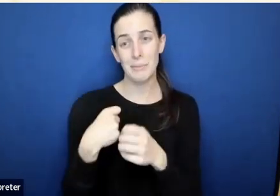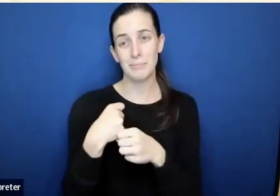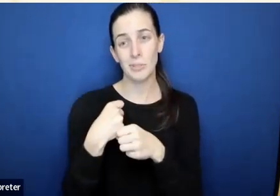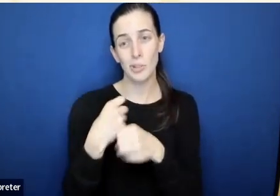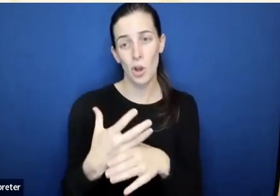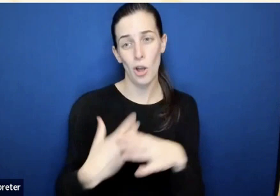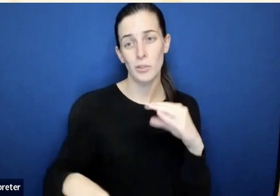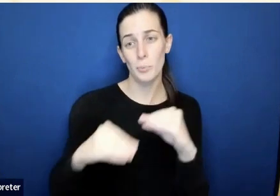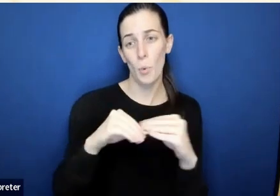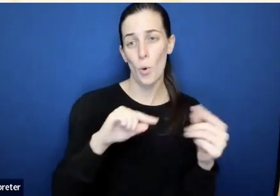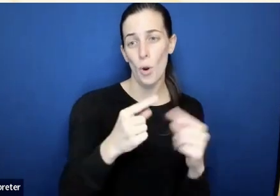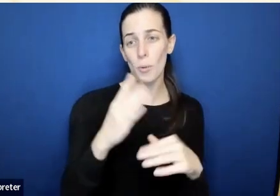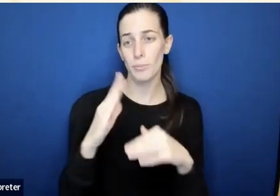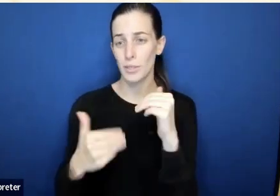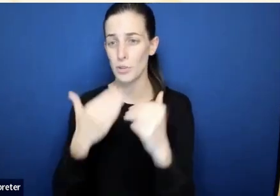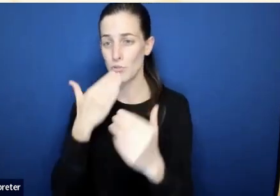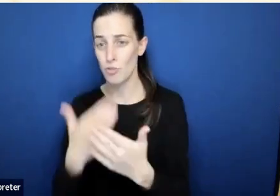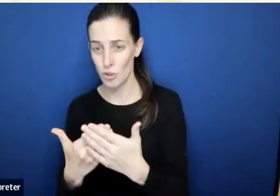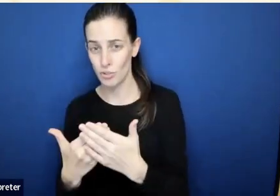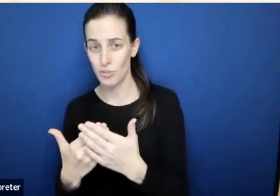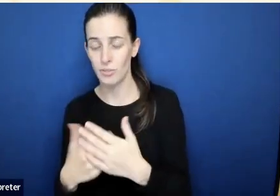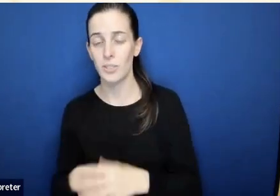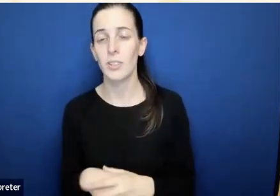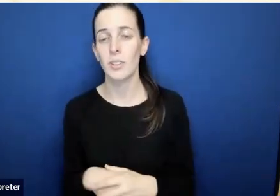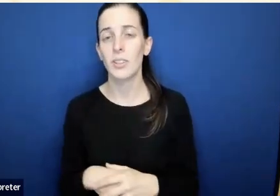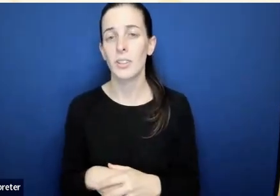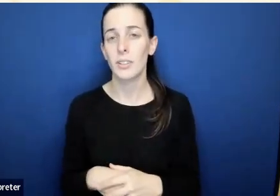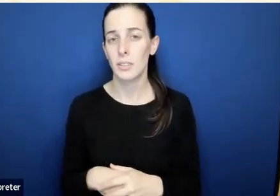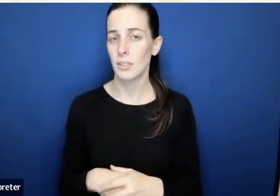Bad ARIA is like a faulty ramp that doesn't serve its intended purpose.